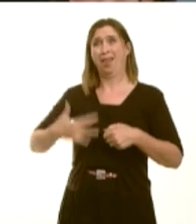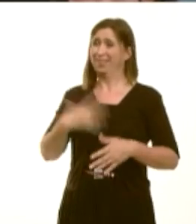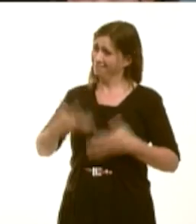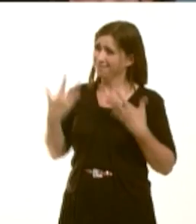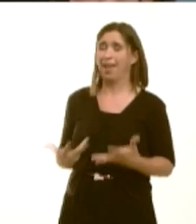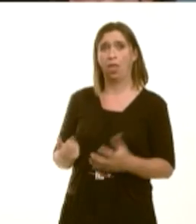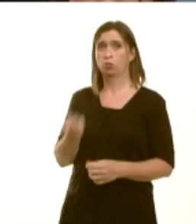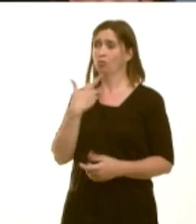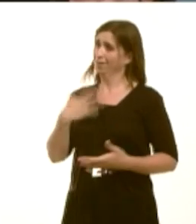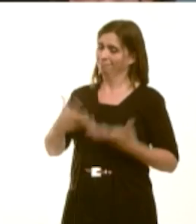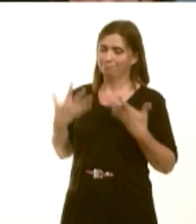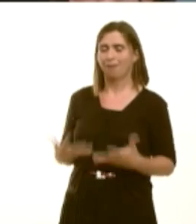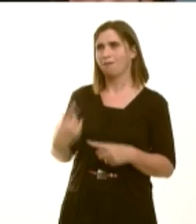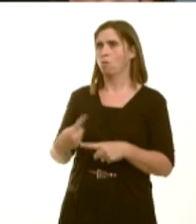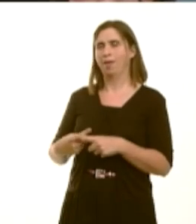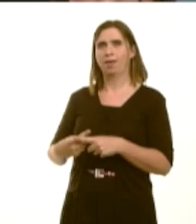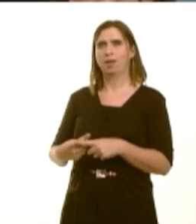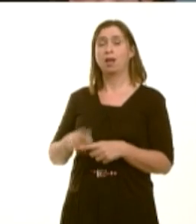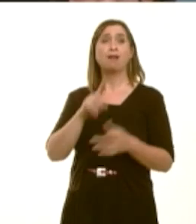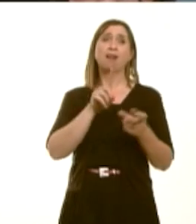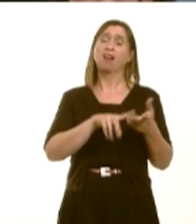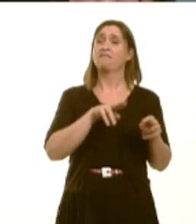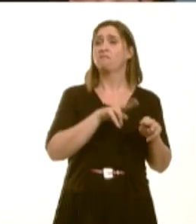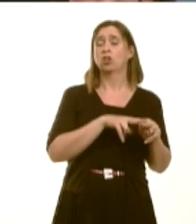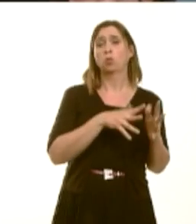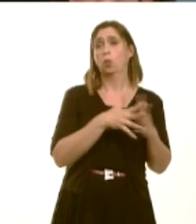havenít got the time to hang around, such as Irfon Williams, who has also sought this